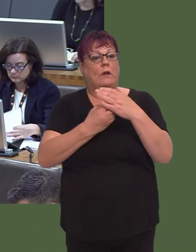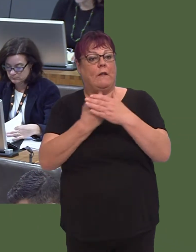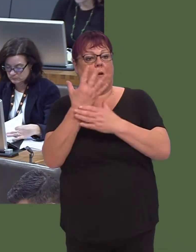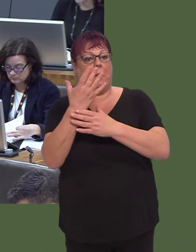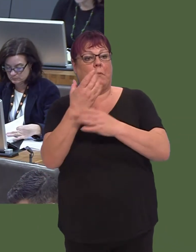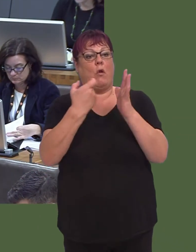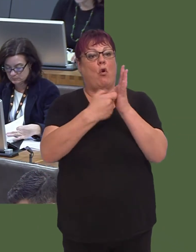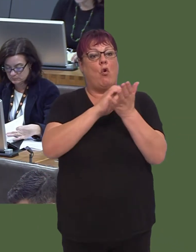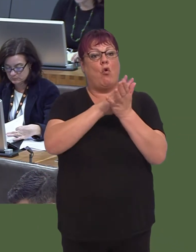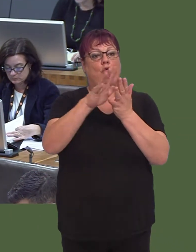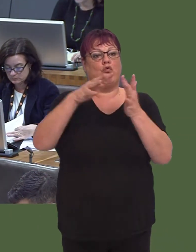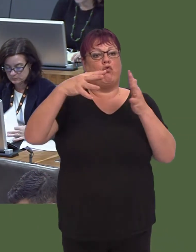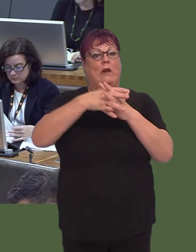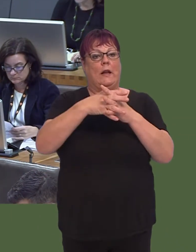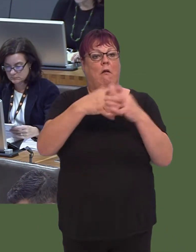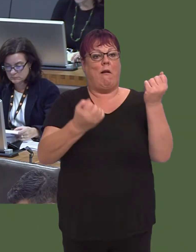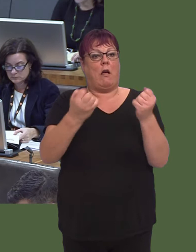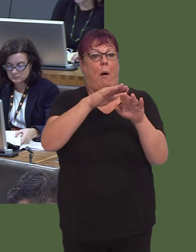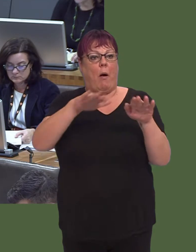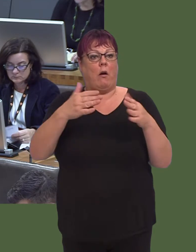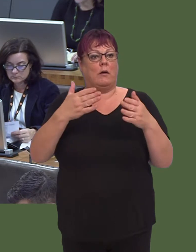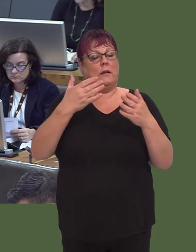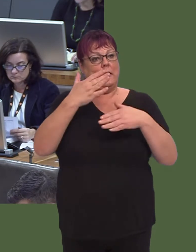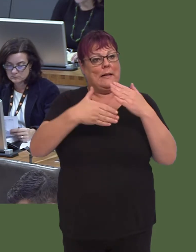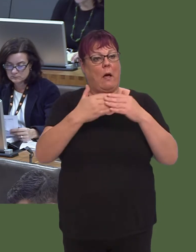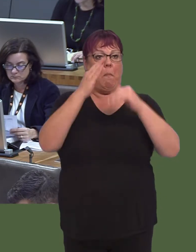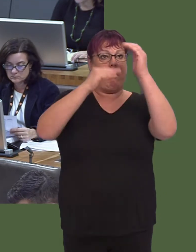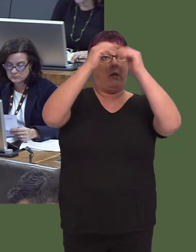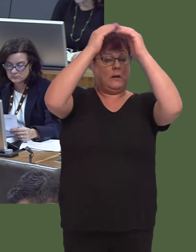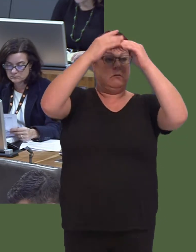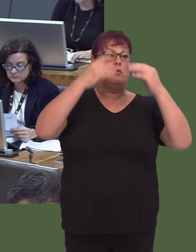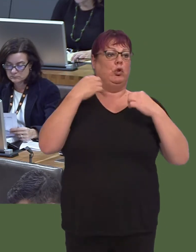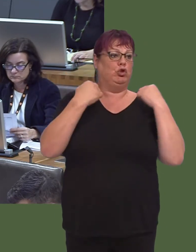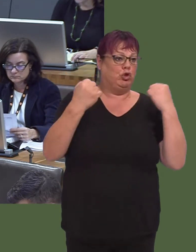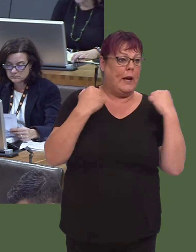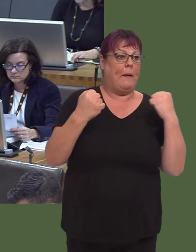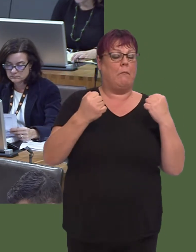The redevelopment of the Rhiw car park into what is now a gym, a car park and residential